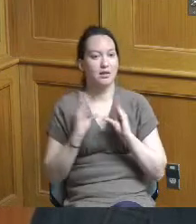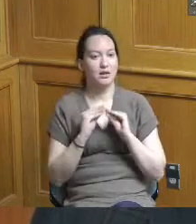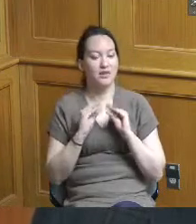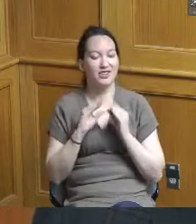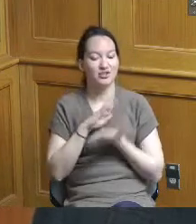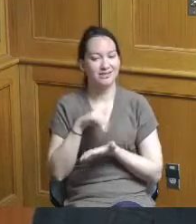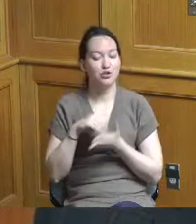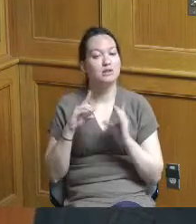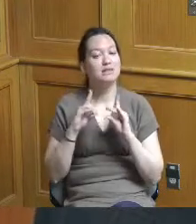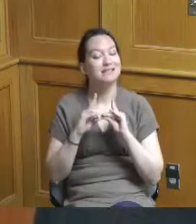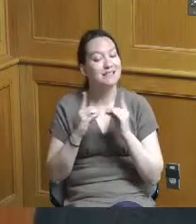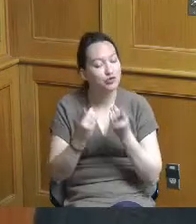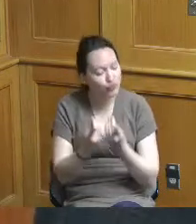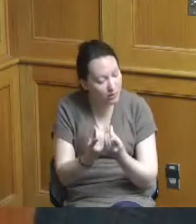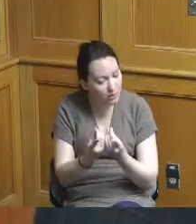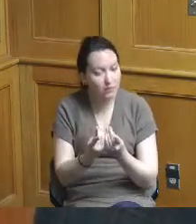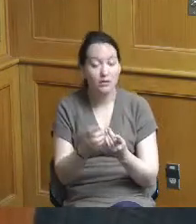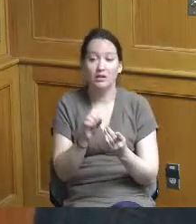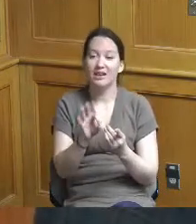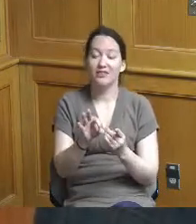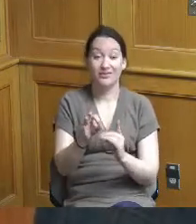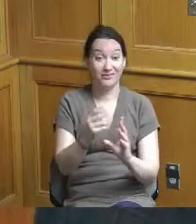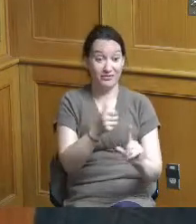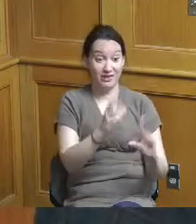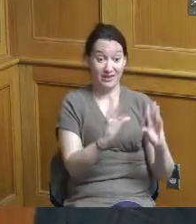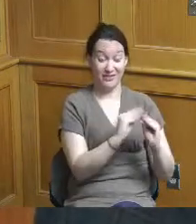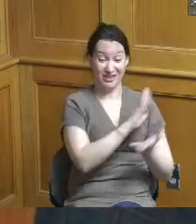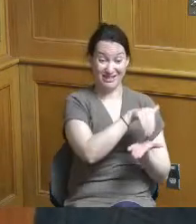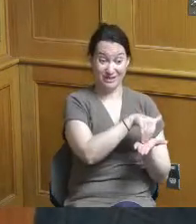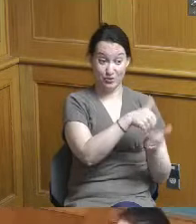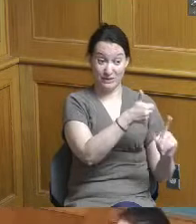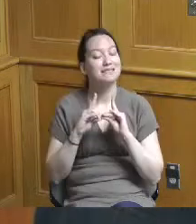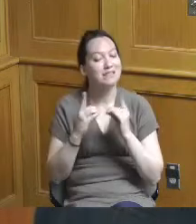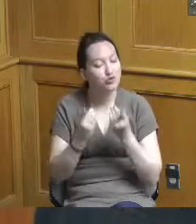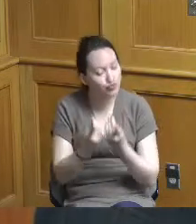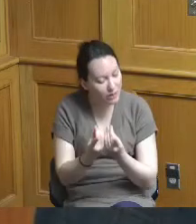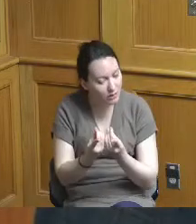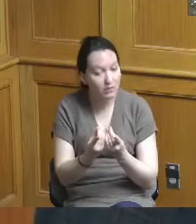whether it was the convention center itself or the Millennium Hotel it's the convention center